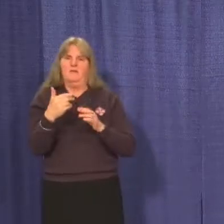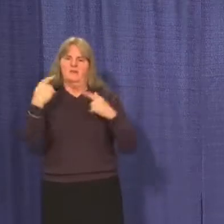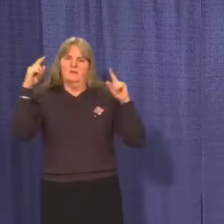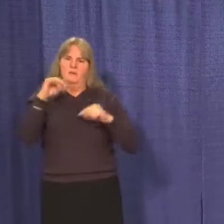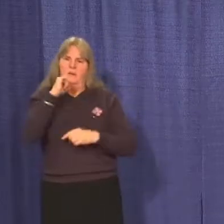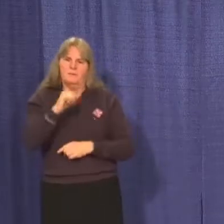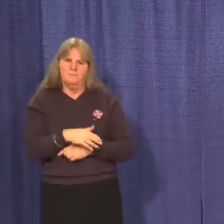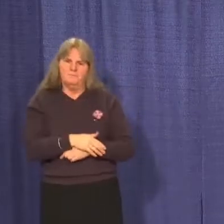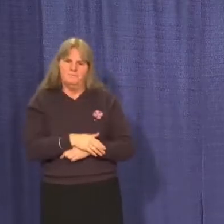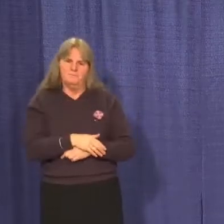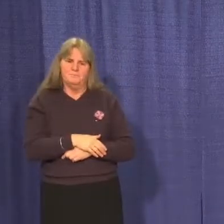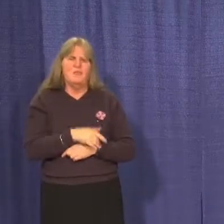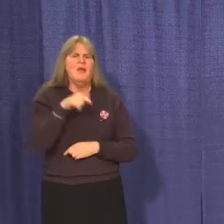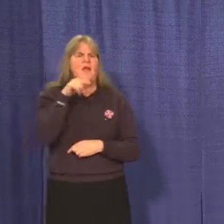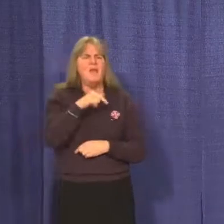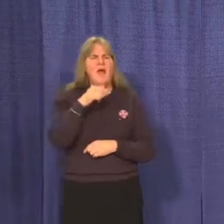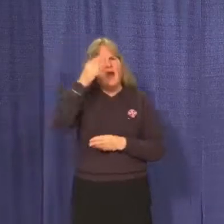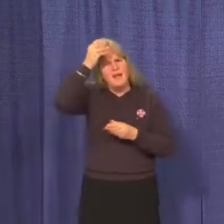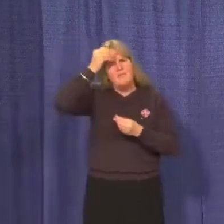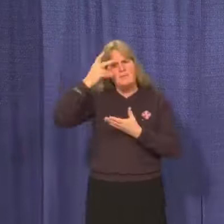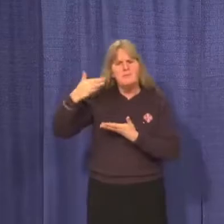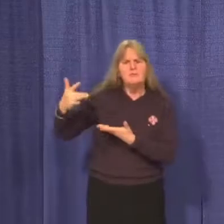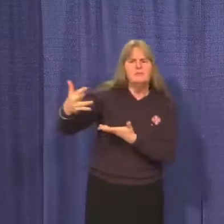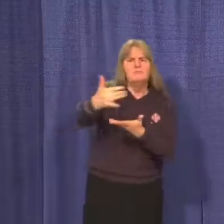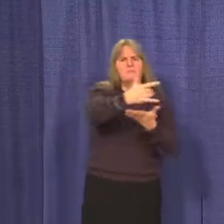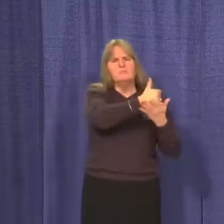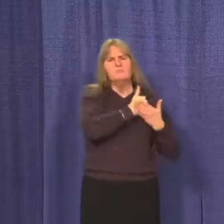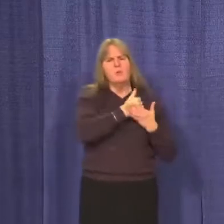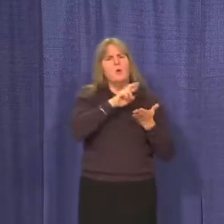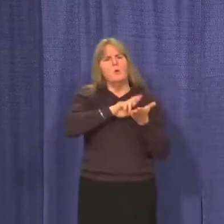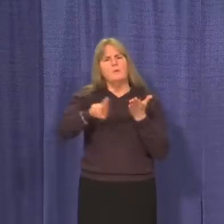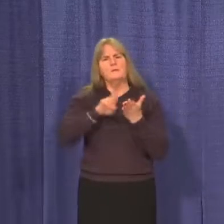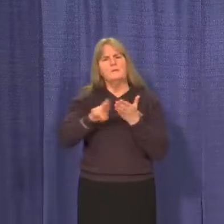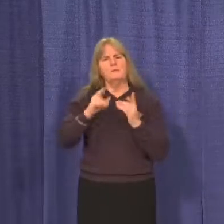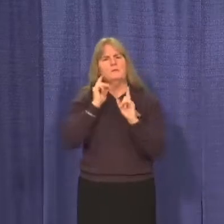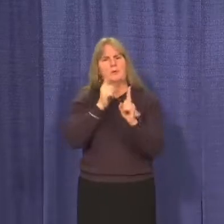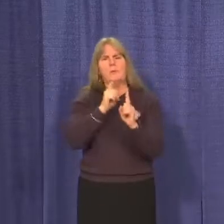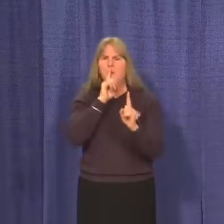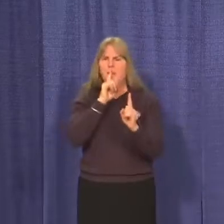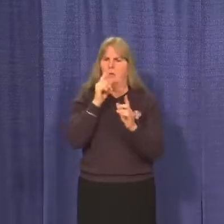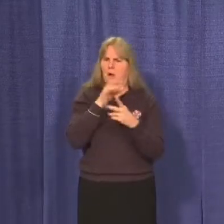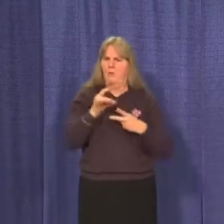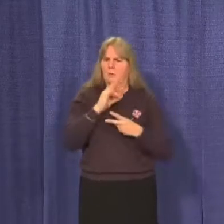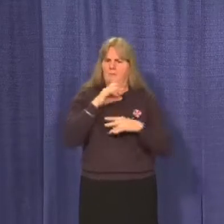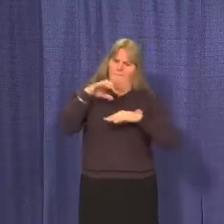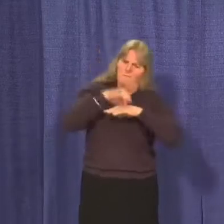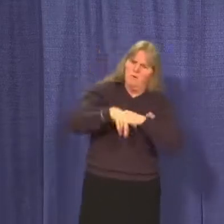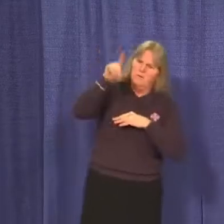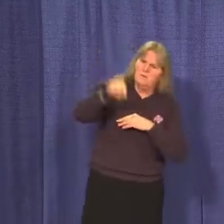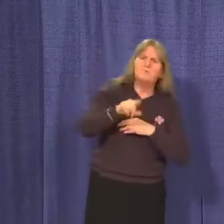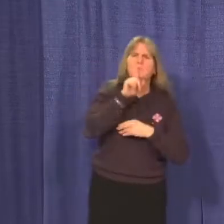This test will be used for research purposes and of course it is completely optional, but this is a great chance for us to